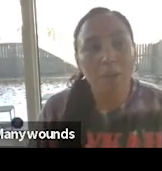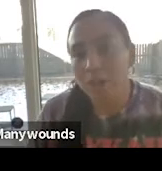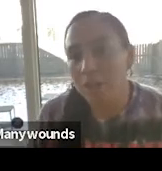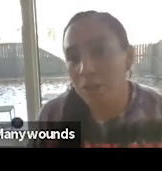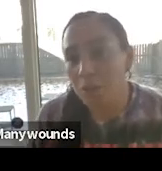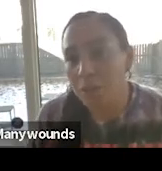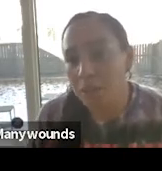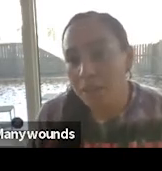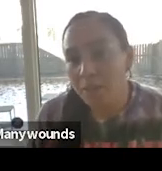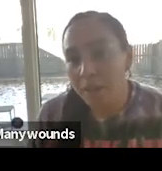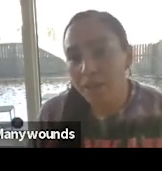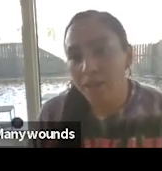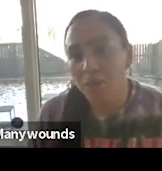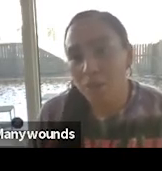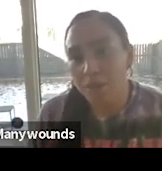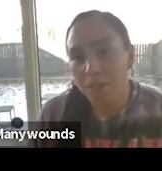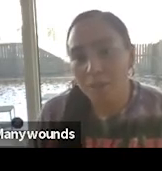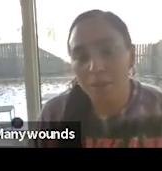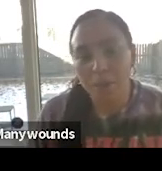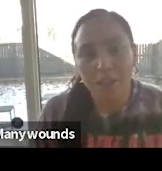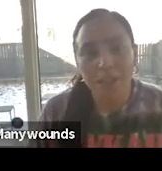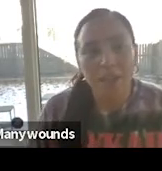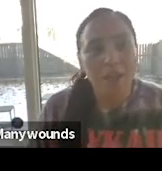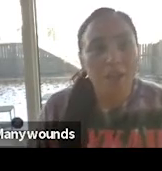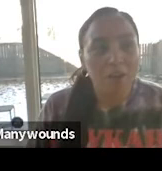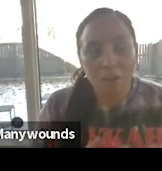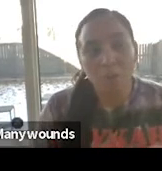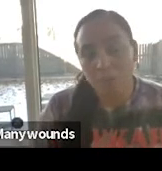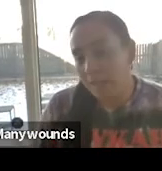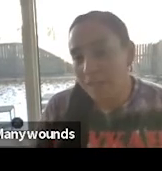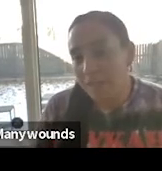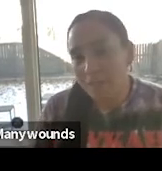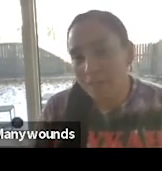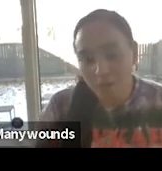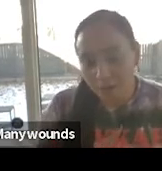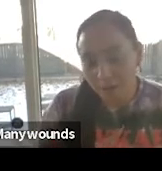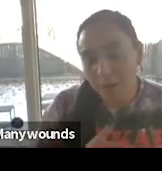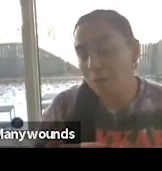we share these truths, right. And these truths are what makes our either what made us or is